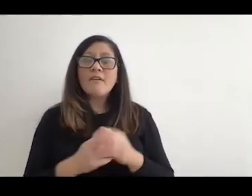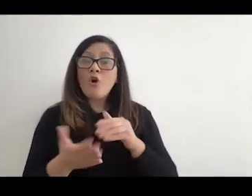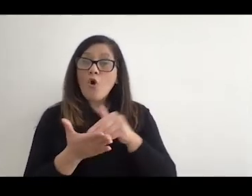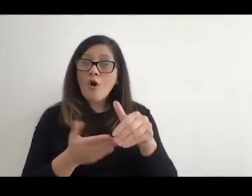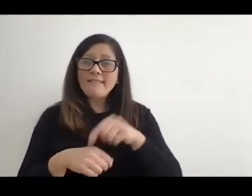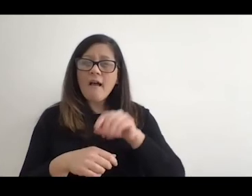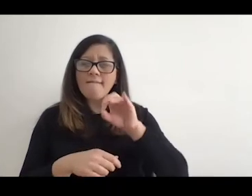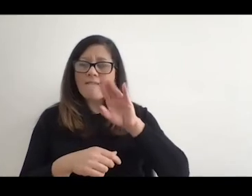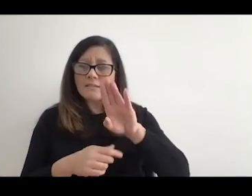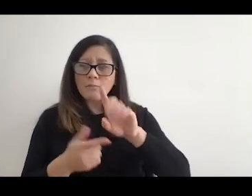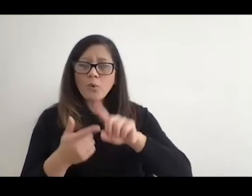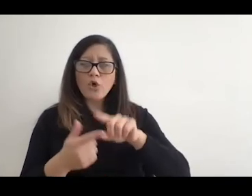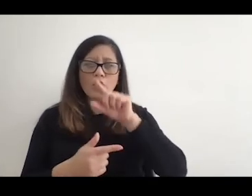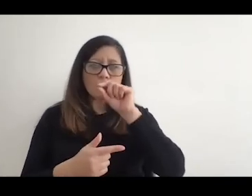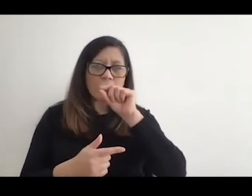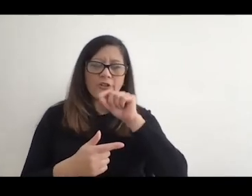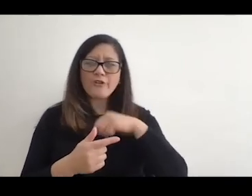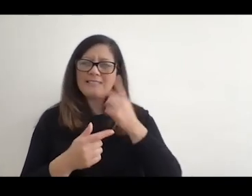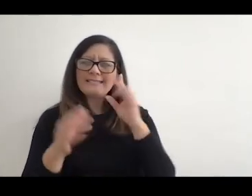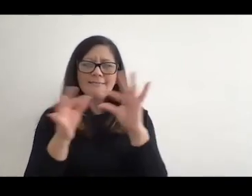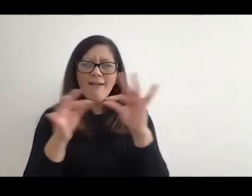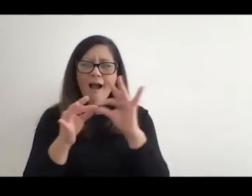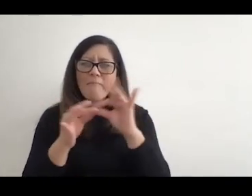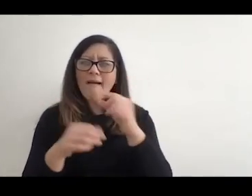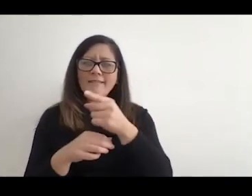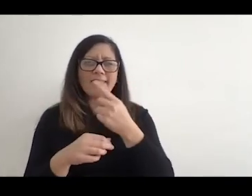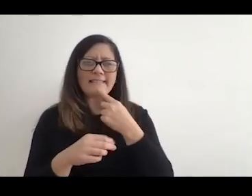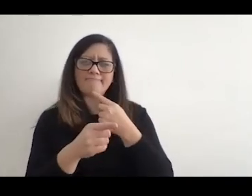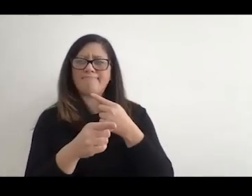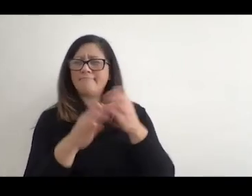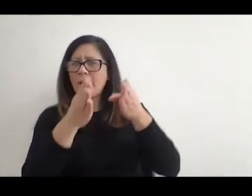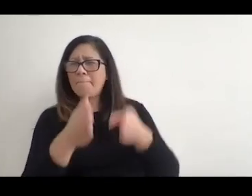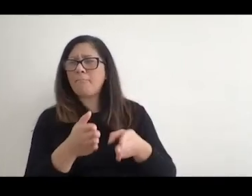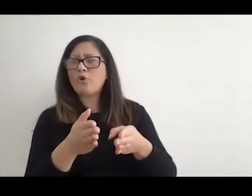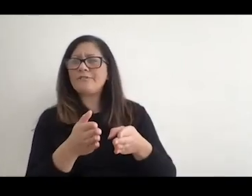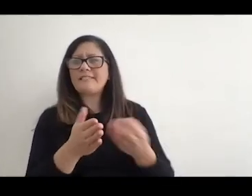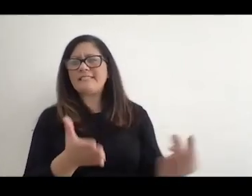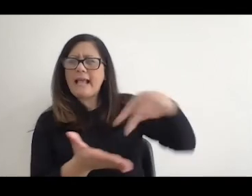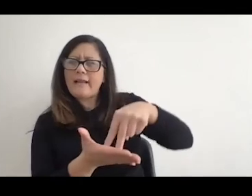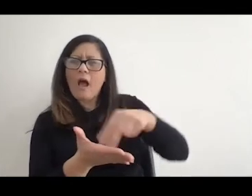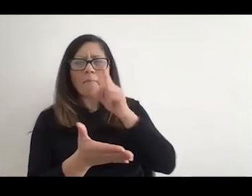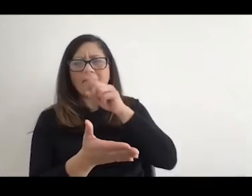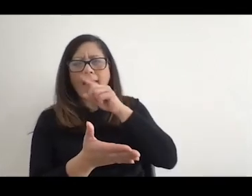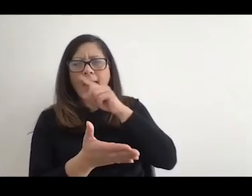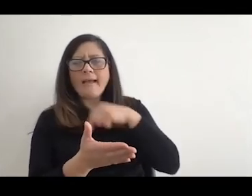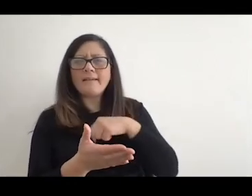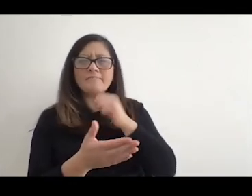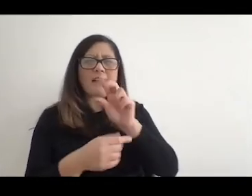Sometimes they'll say all this person was standing up they're faking they're. They don't really have a disability. They don't need that wheelchair,